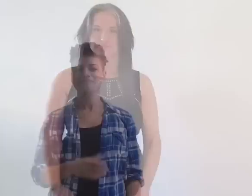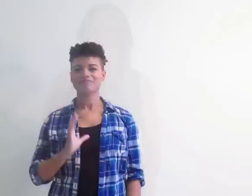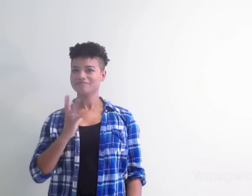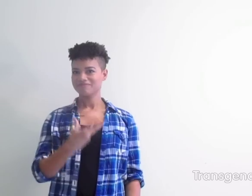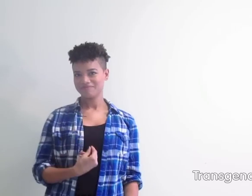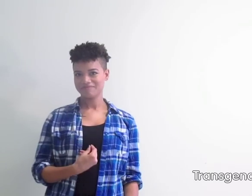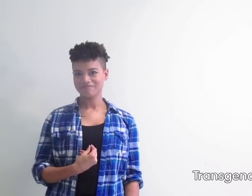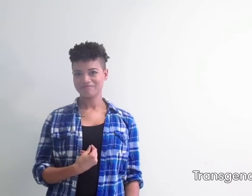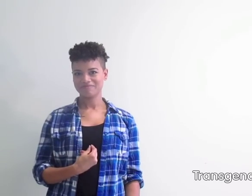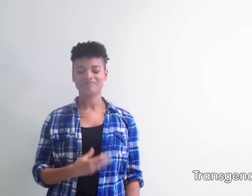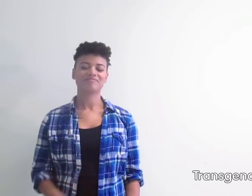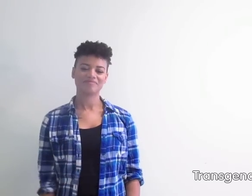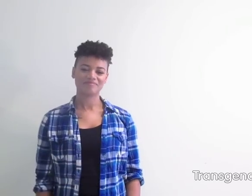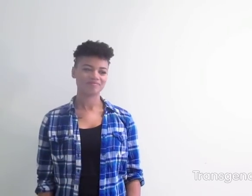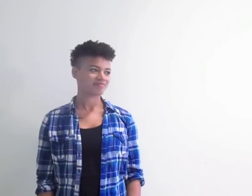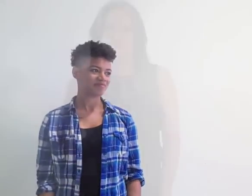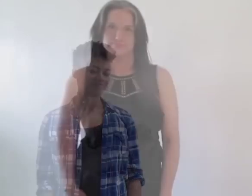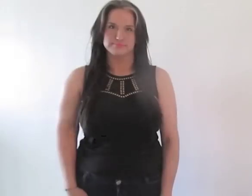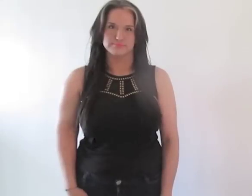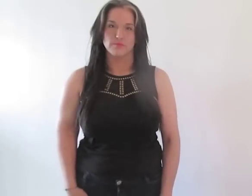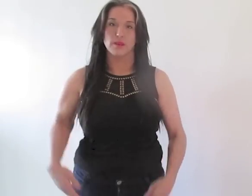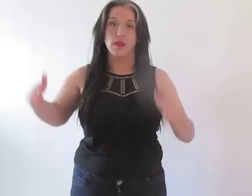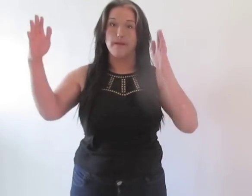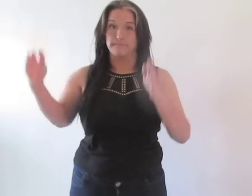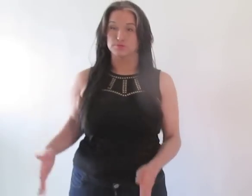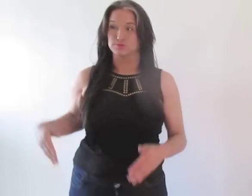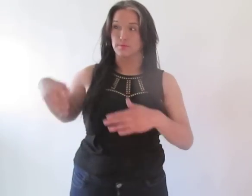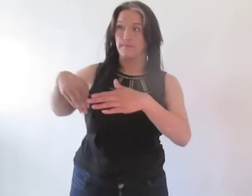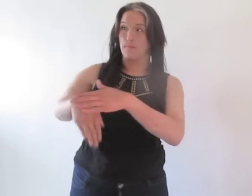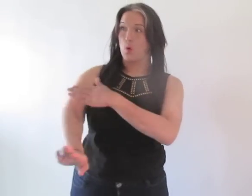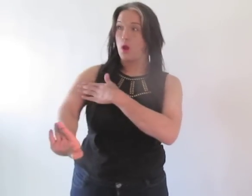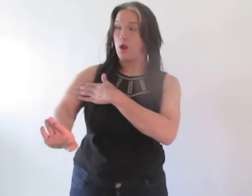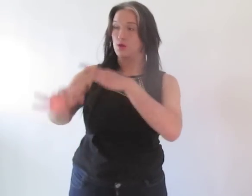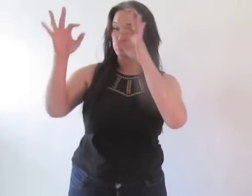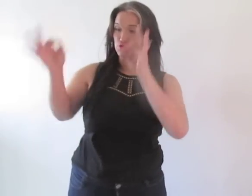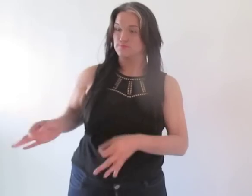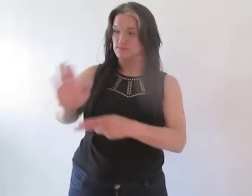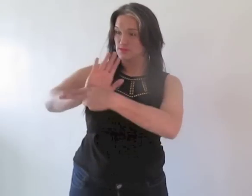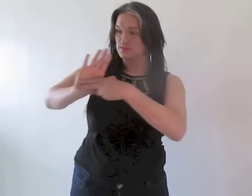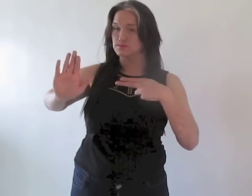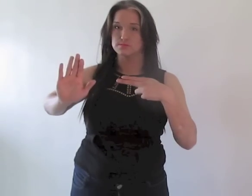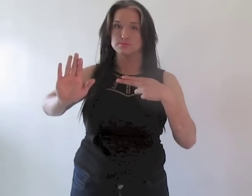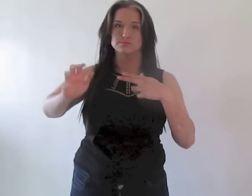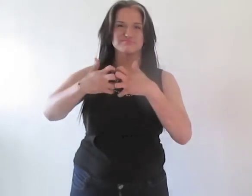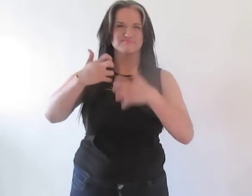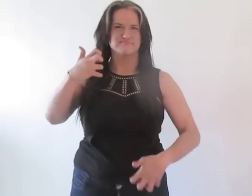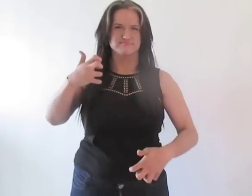TRANSGENDER An individual who does not identify with the gender assigned at birth.